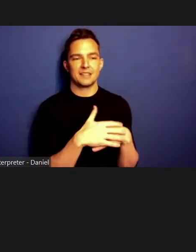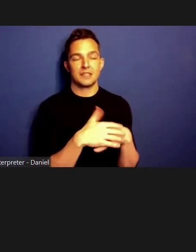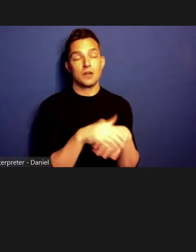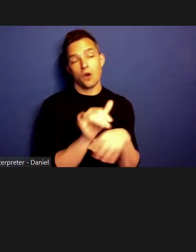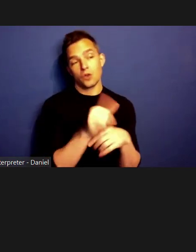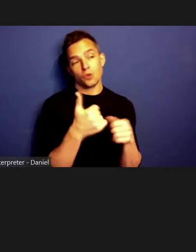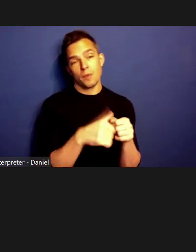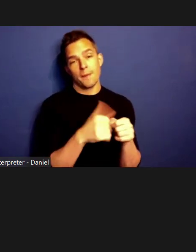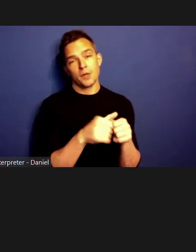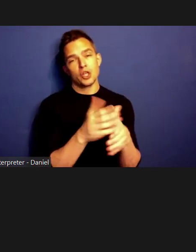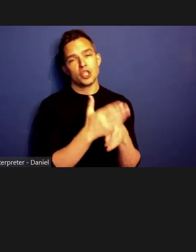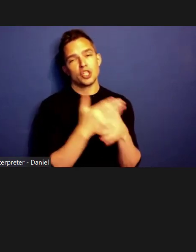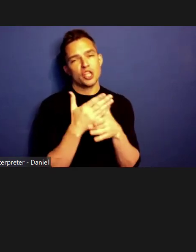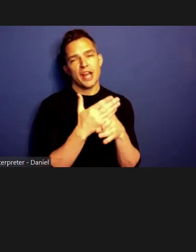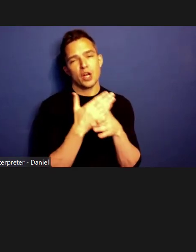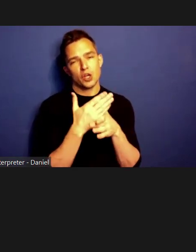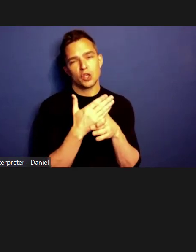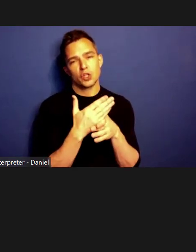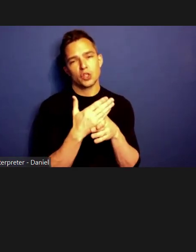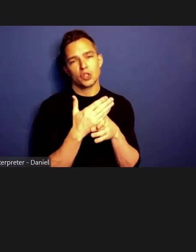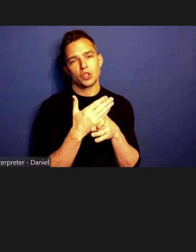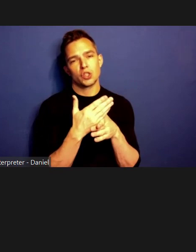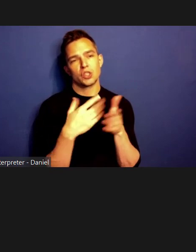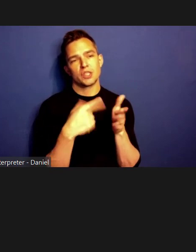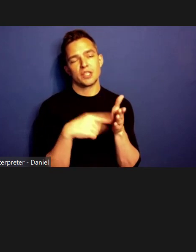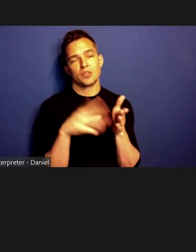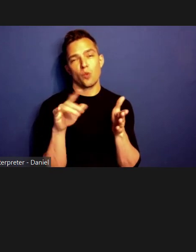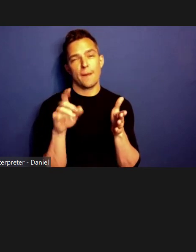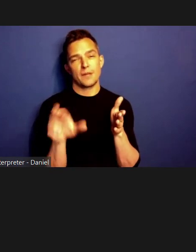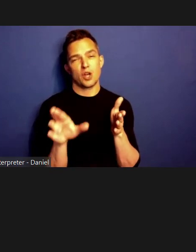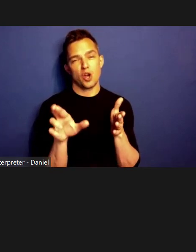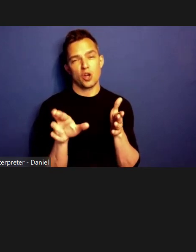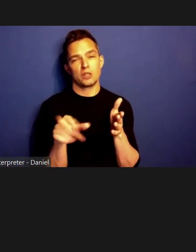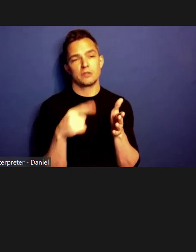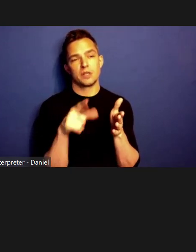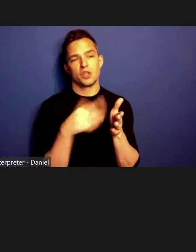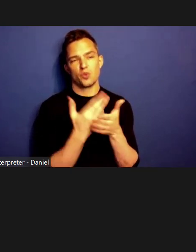Remember to also share this webinar and the resources that we